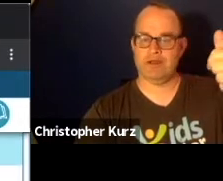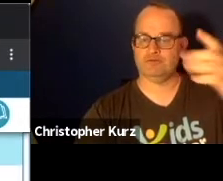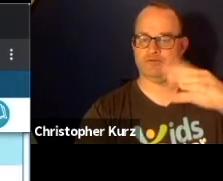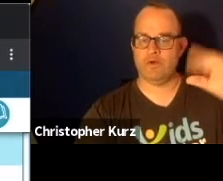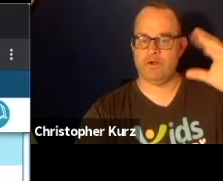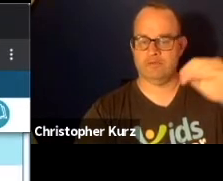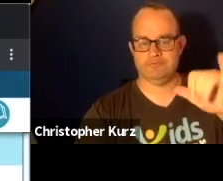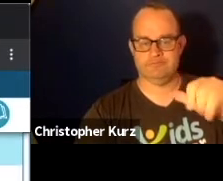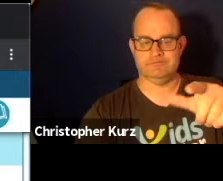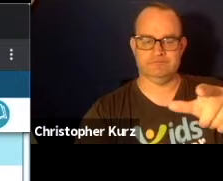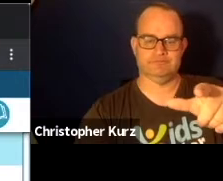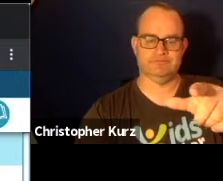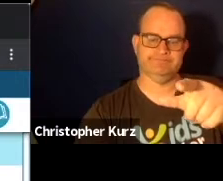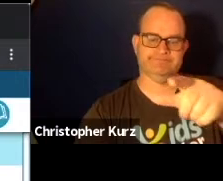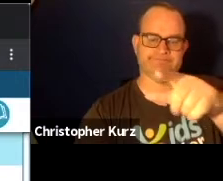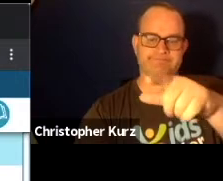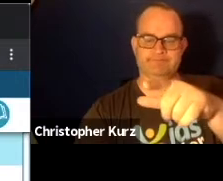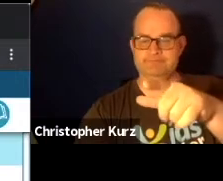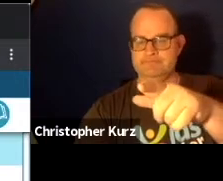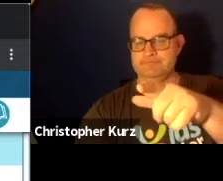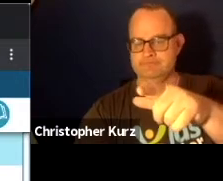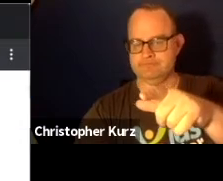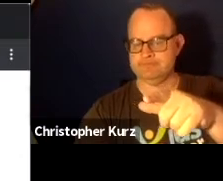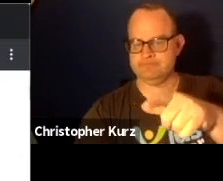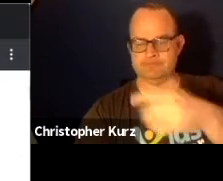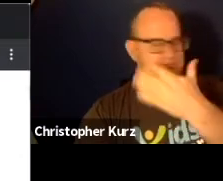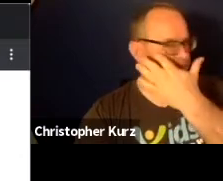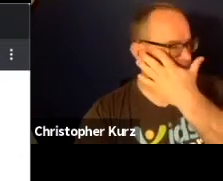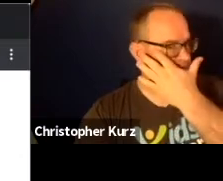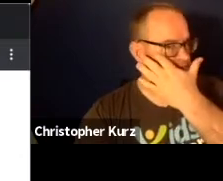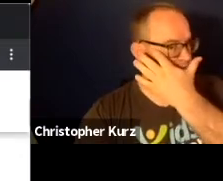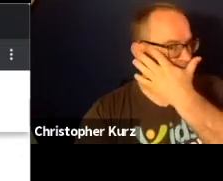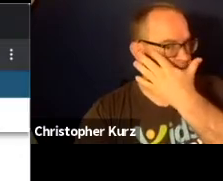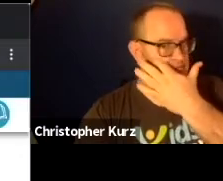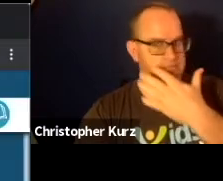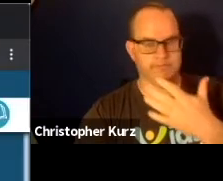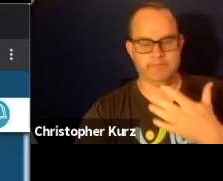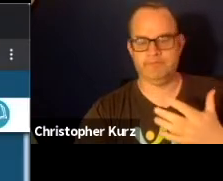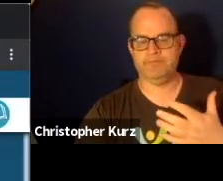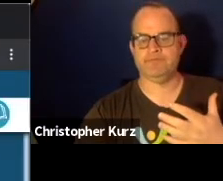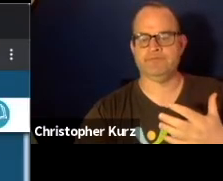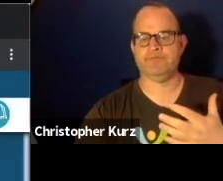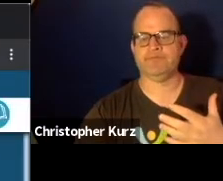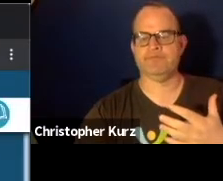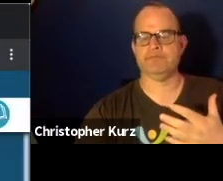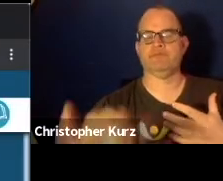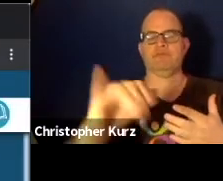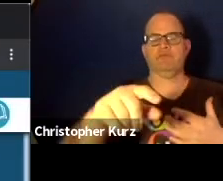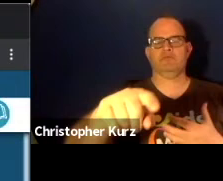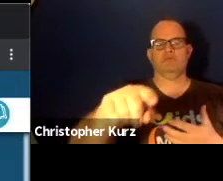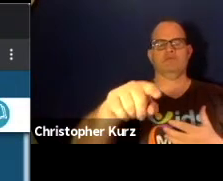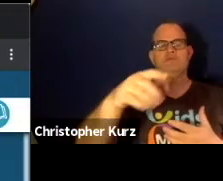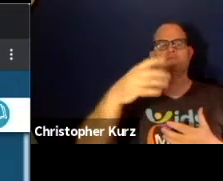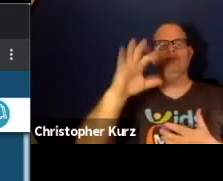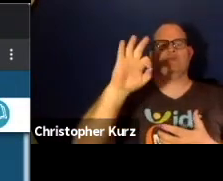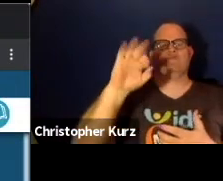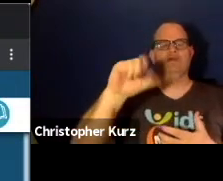platform. This is a 1 to 10 story that I'll show you here.